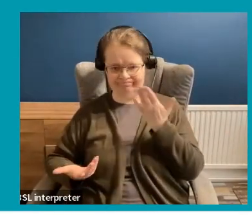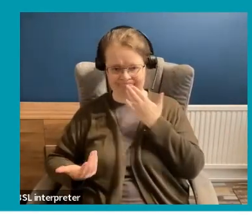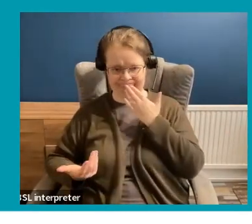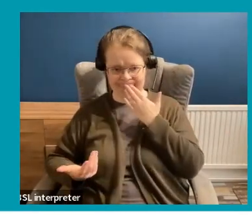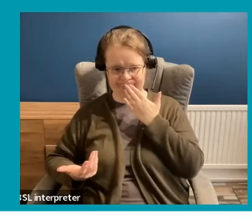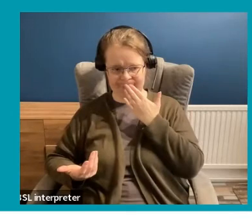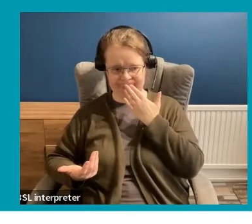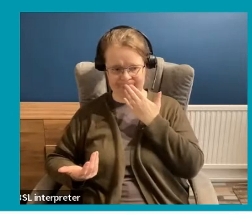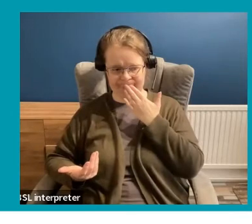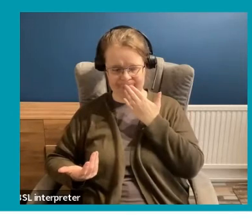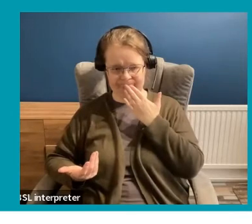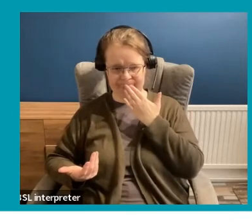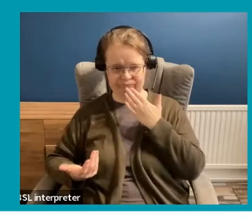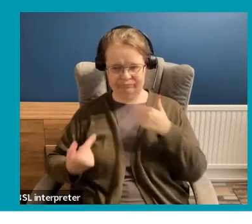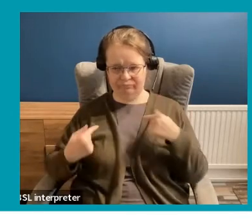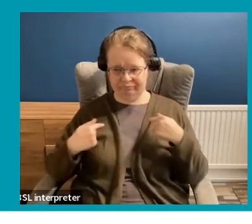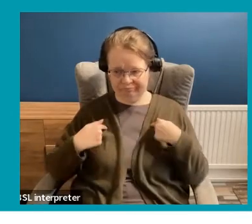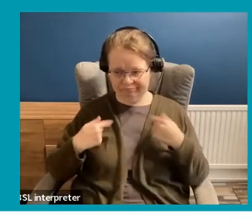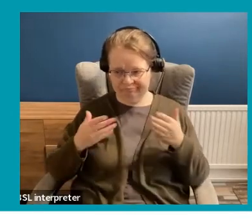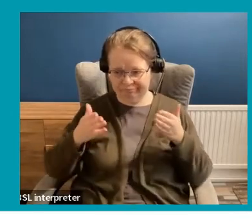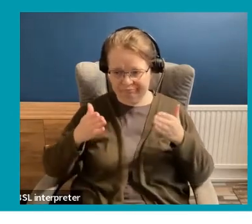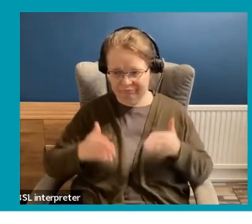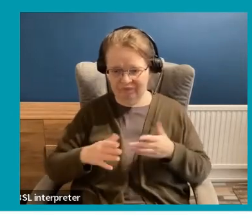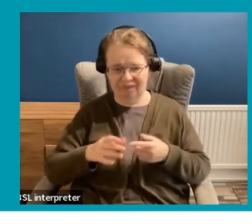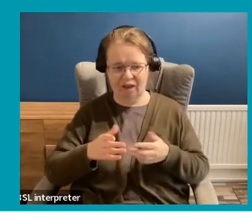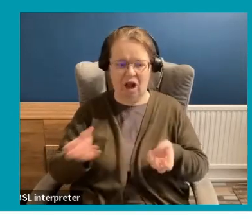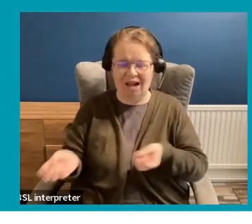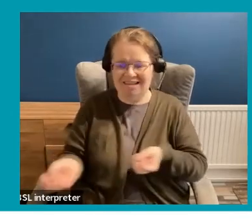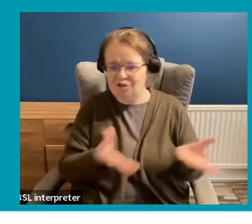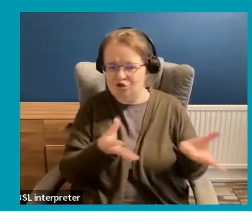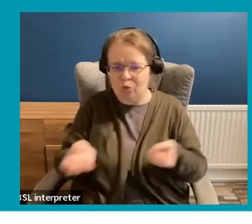someone who has worked from in the distribution center or like a factory floor